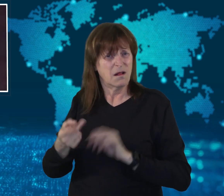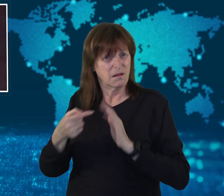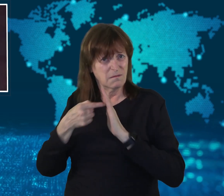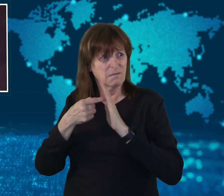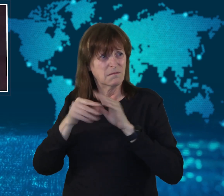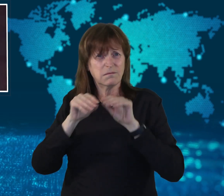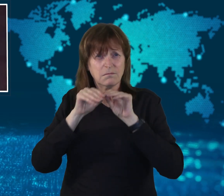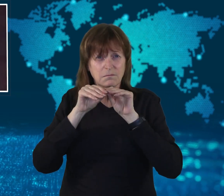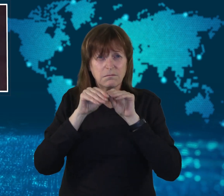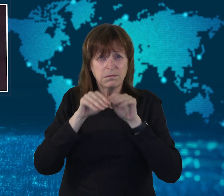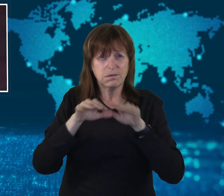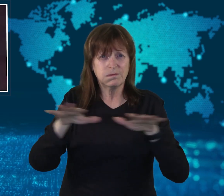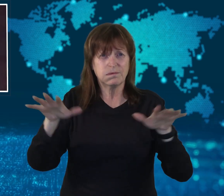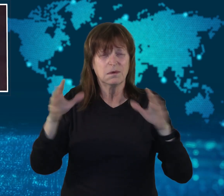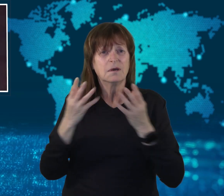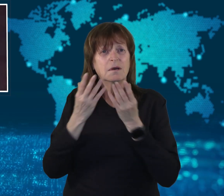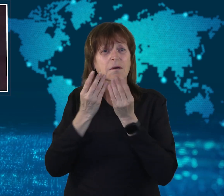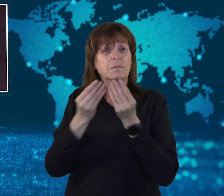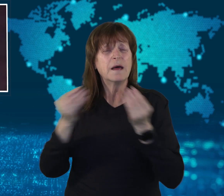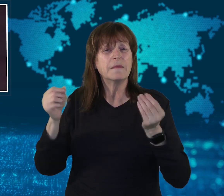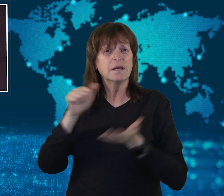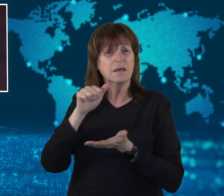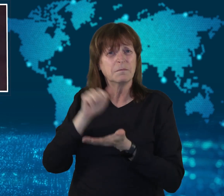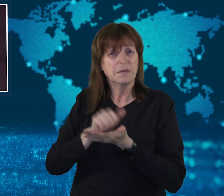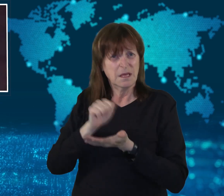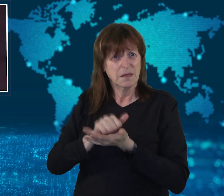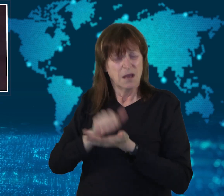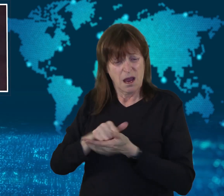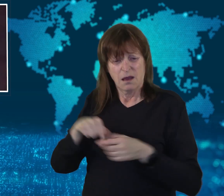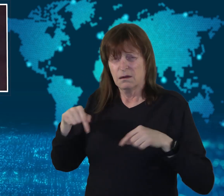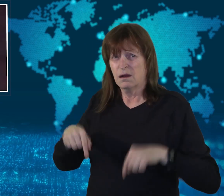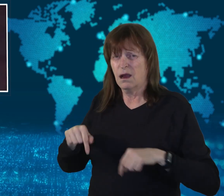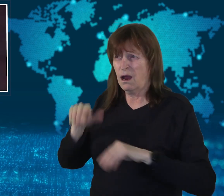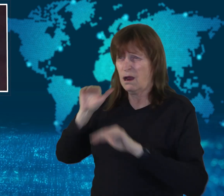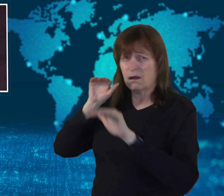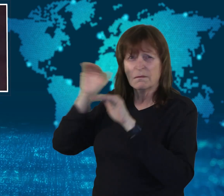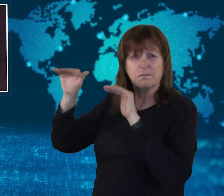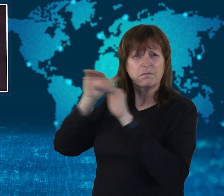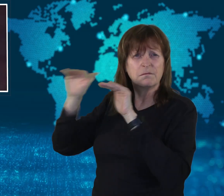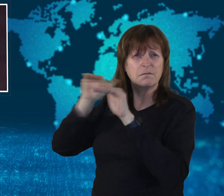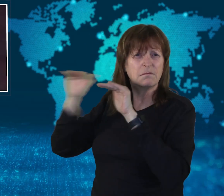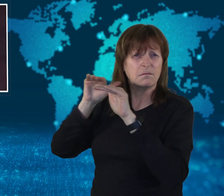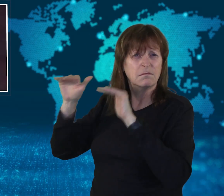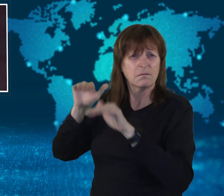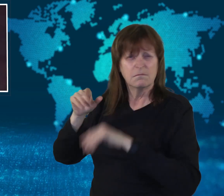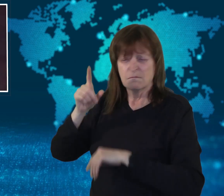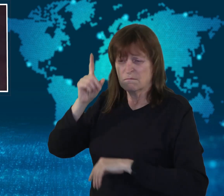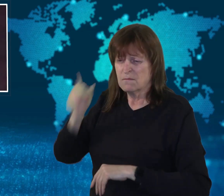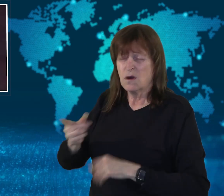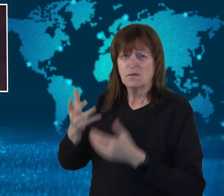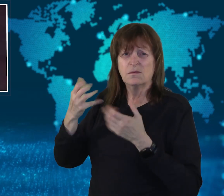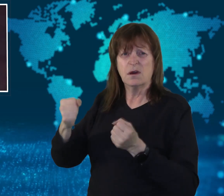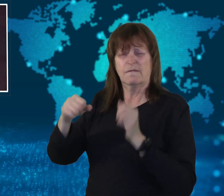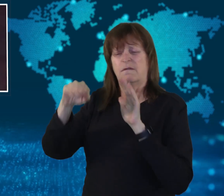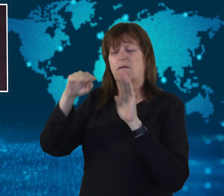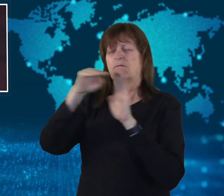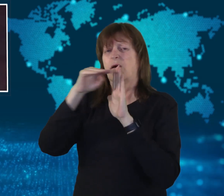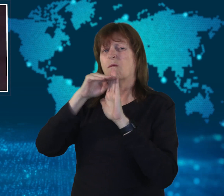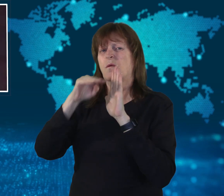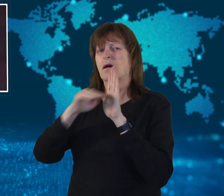Since the video of Sun's fall has been viewed online, many media users have